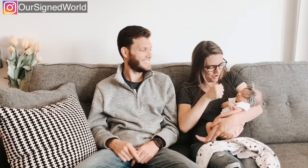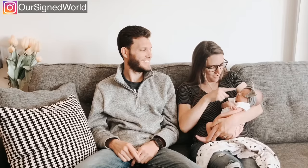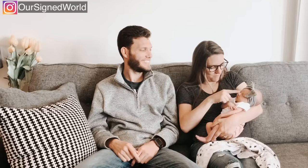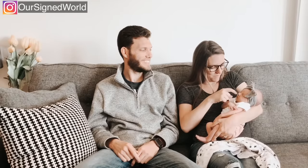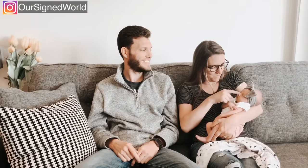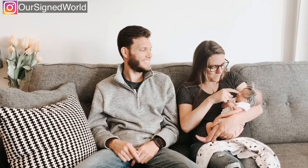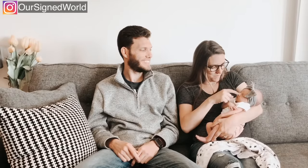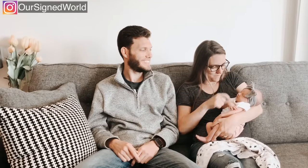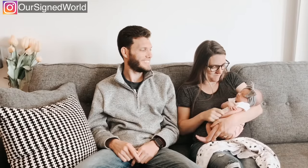You're a healthy girl!